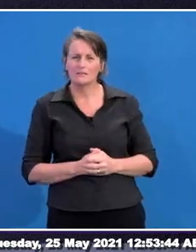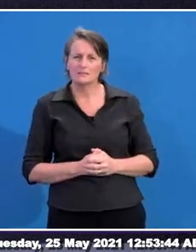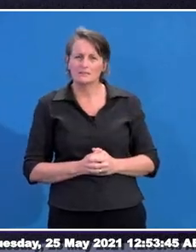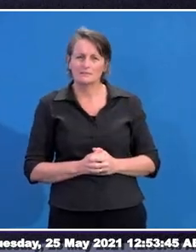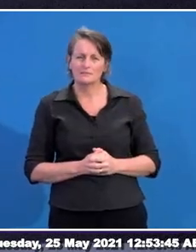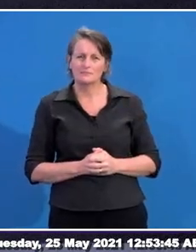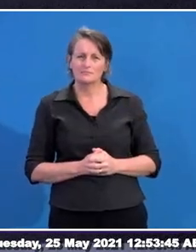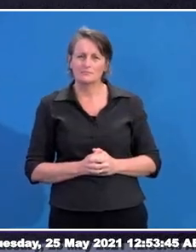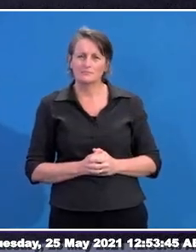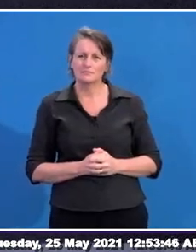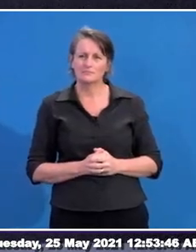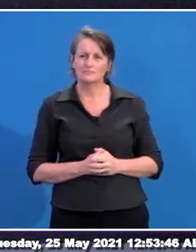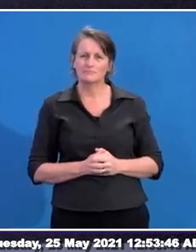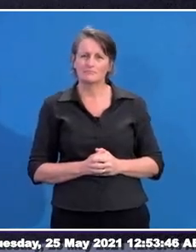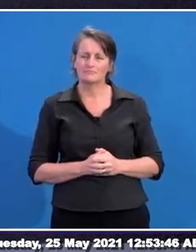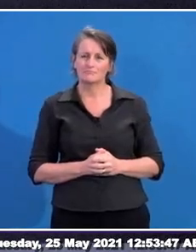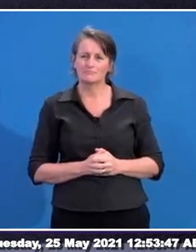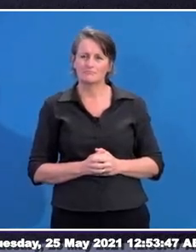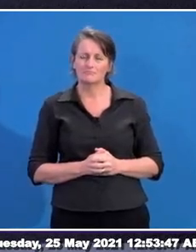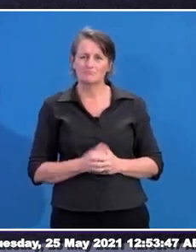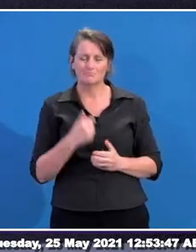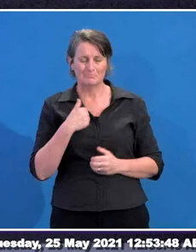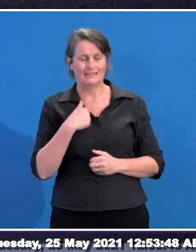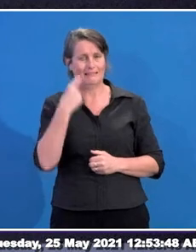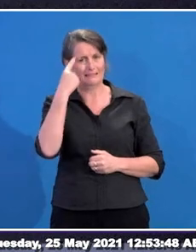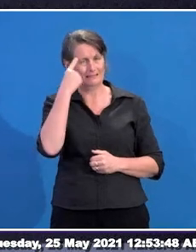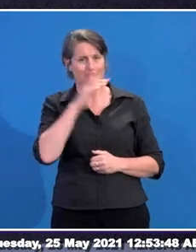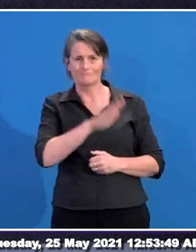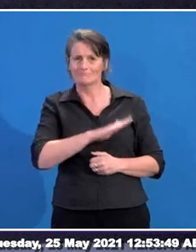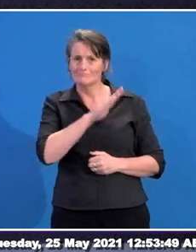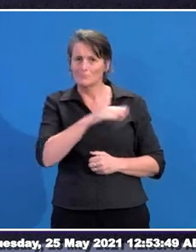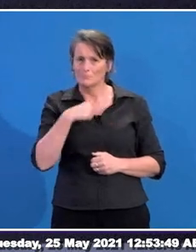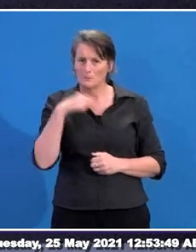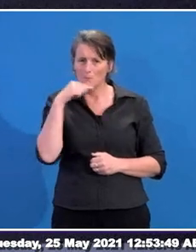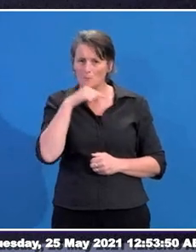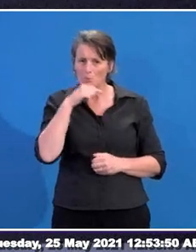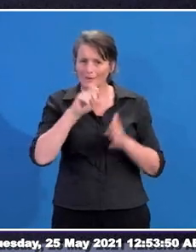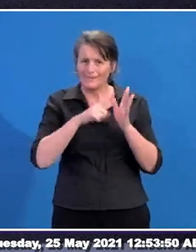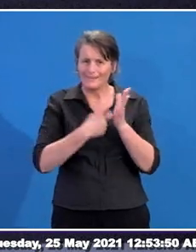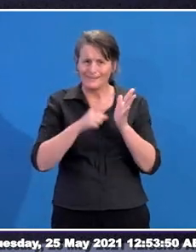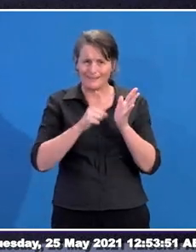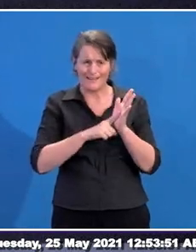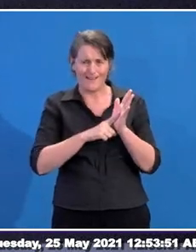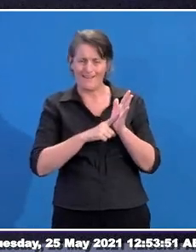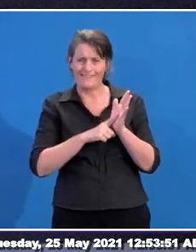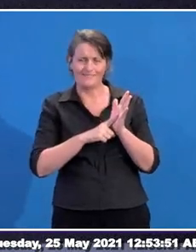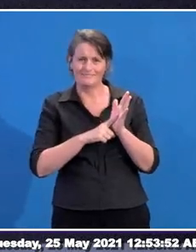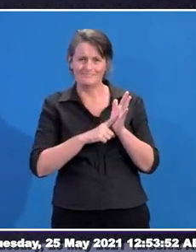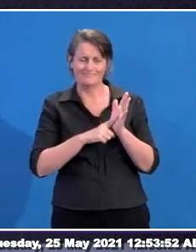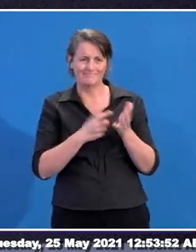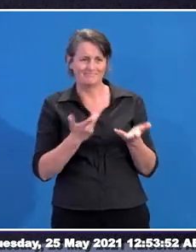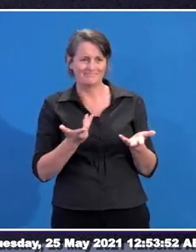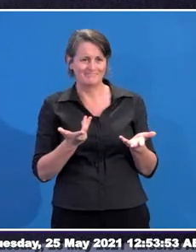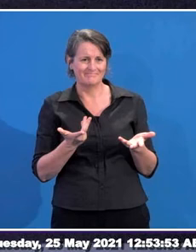I can only imagine how Carl would have --- I mean, how he would have